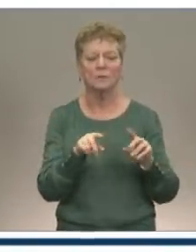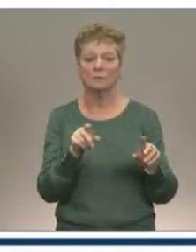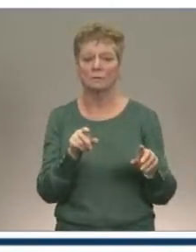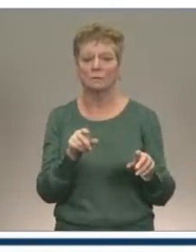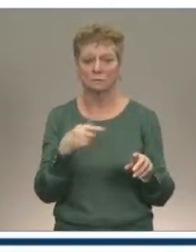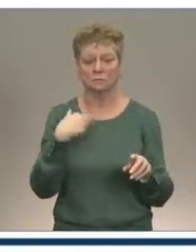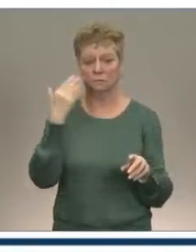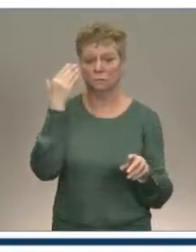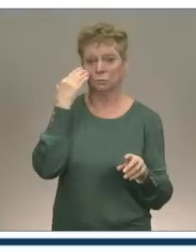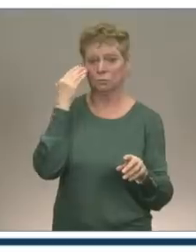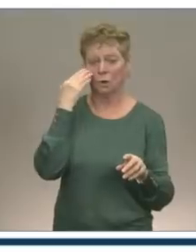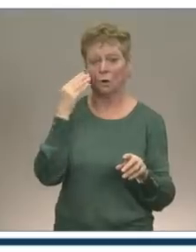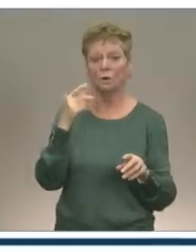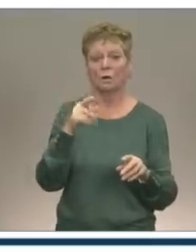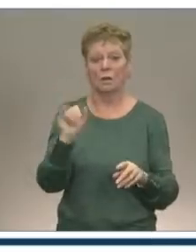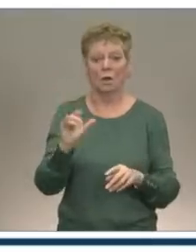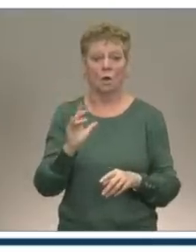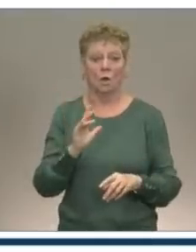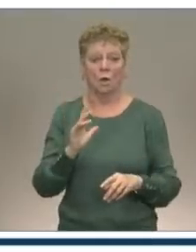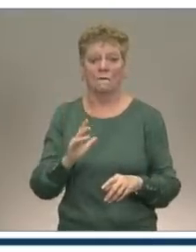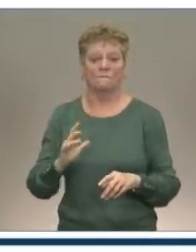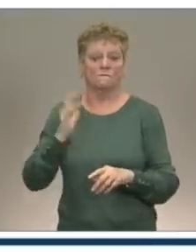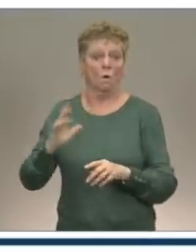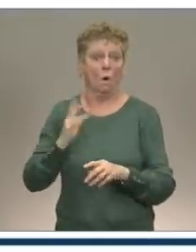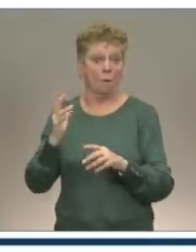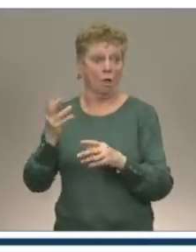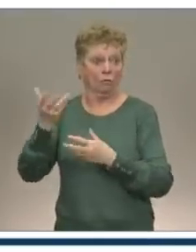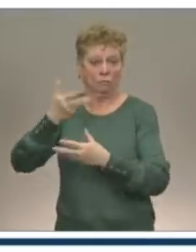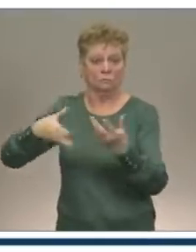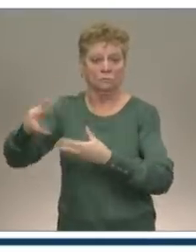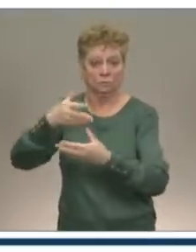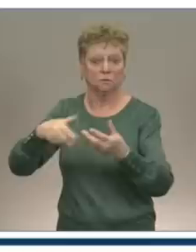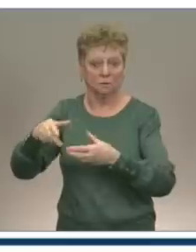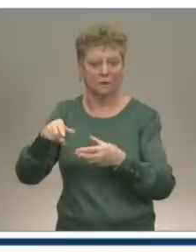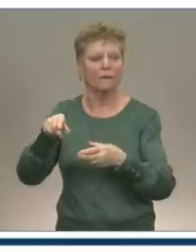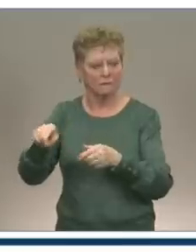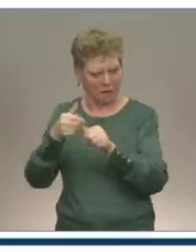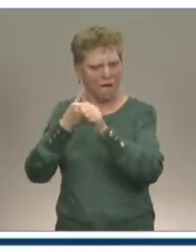is that the formal events uh we're closely following the public health protocols are